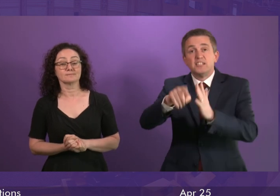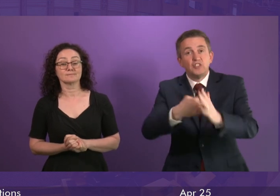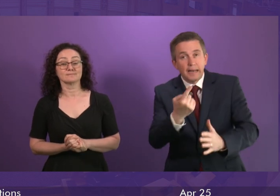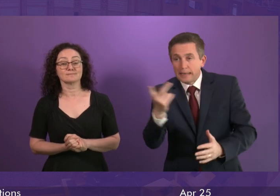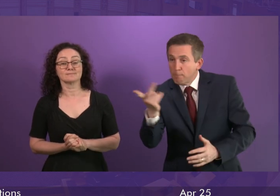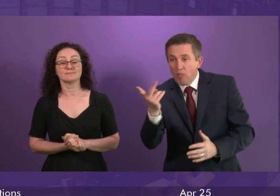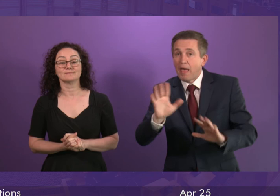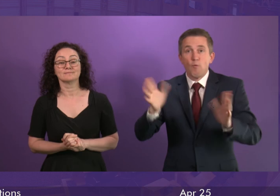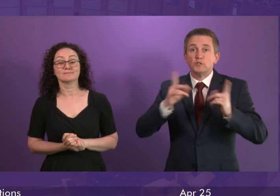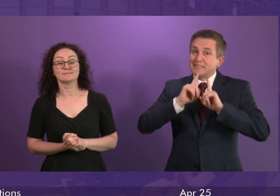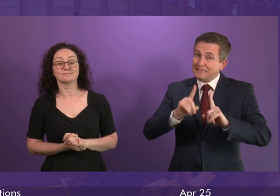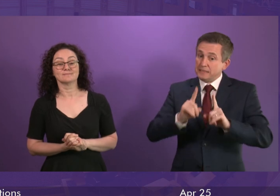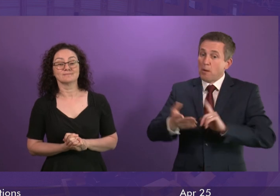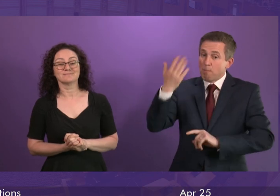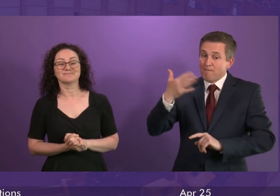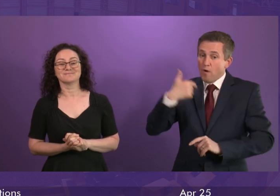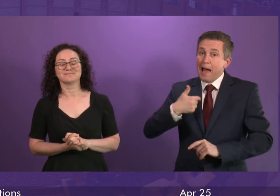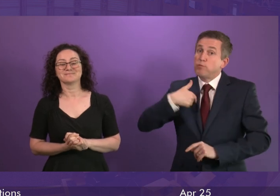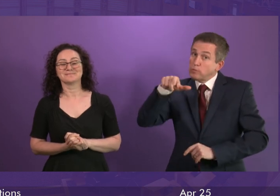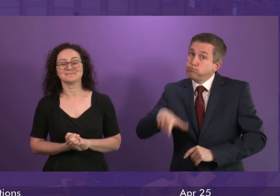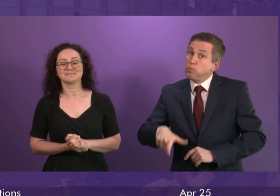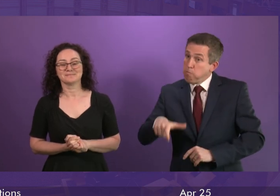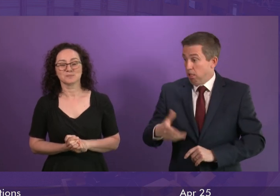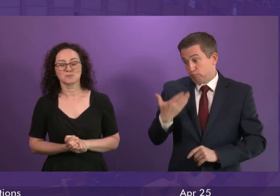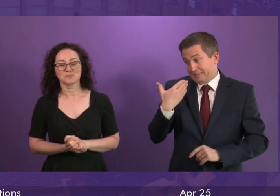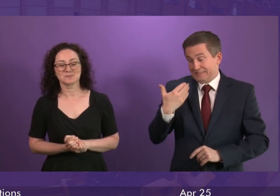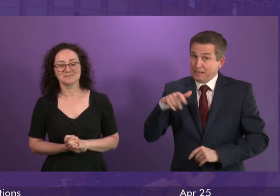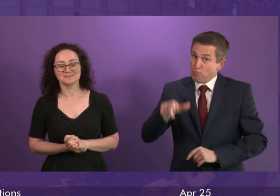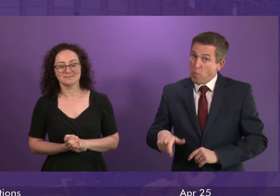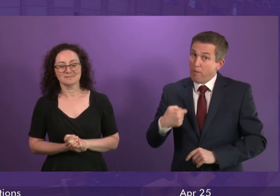not a teacher, but I was a pupil not that long ago. Is the First Minister